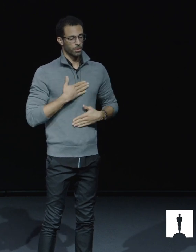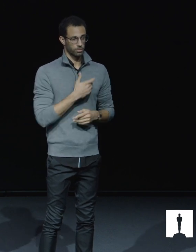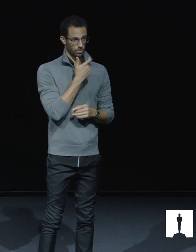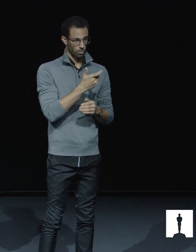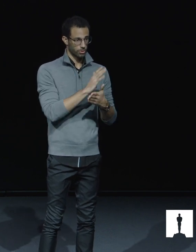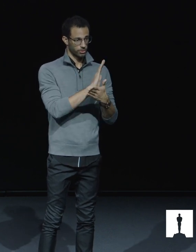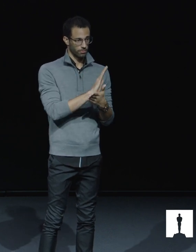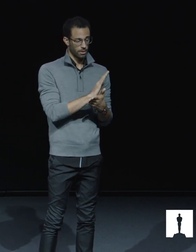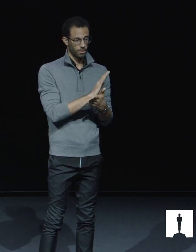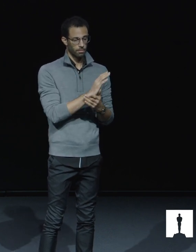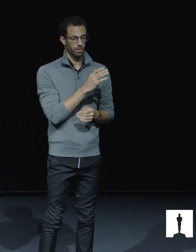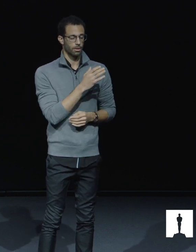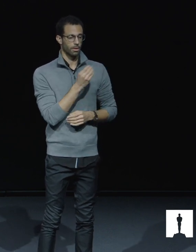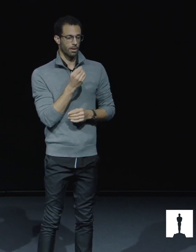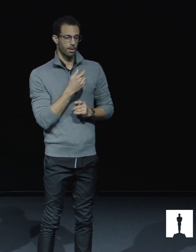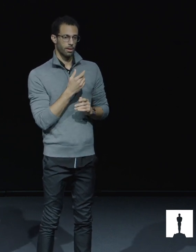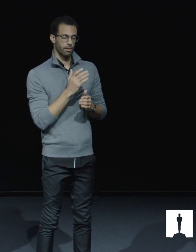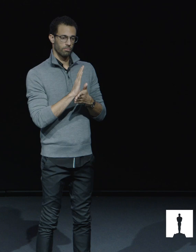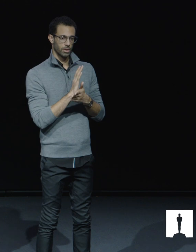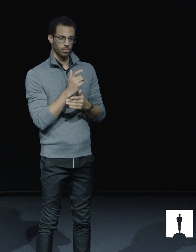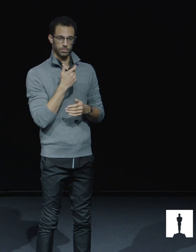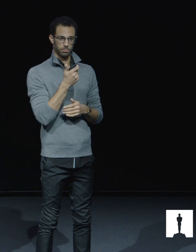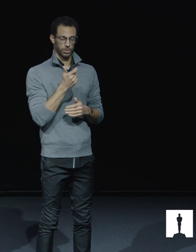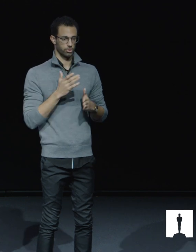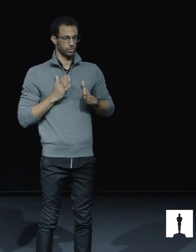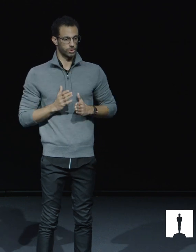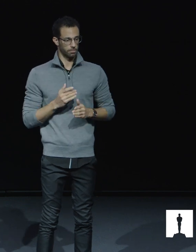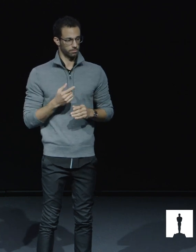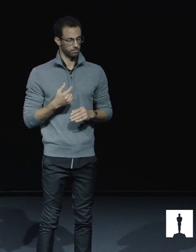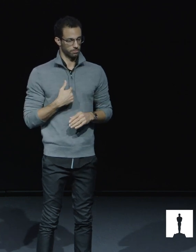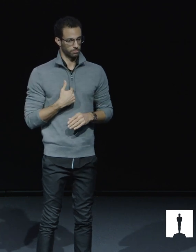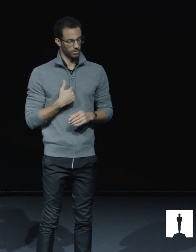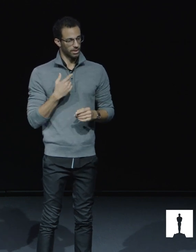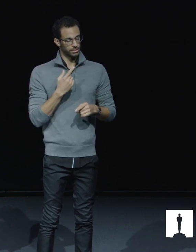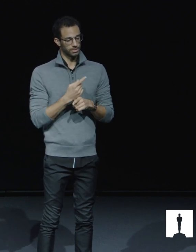film spectatorship as time to think about the games that people play about authenticity